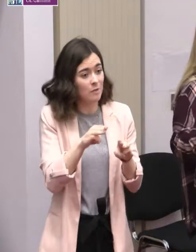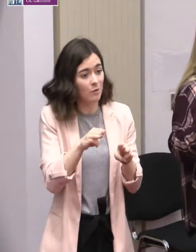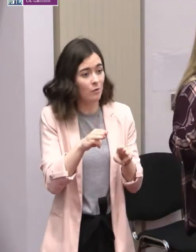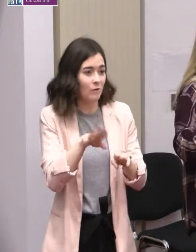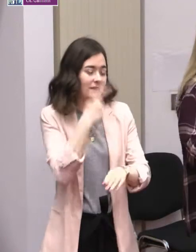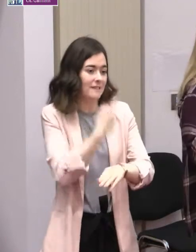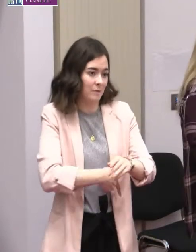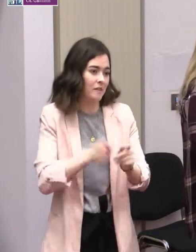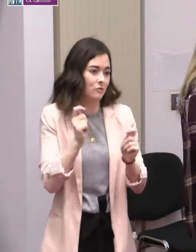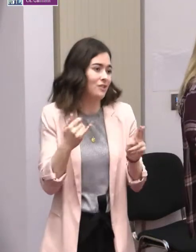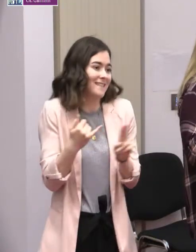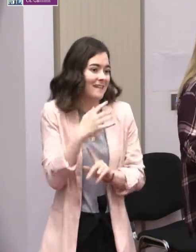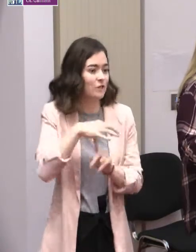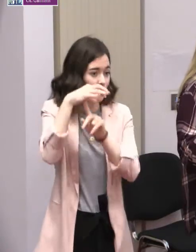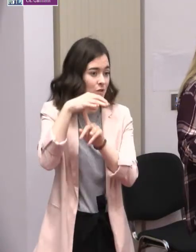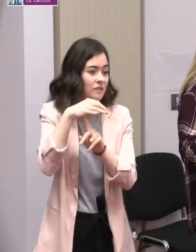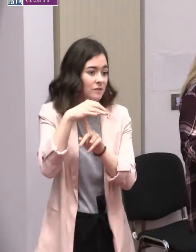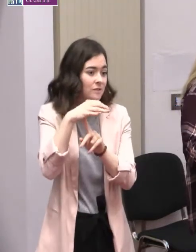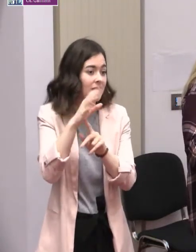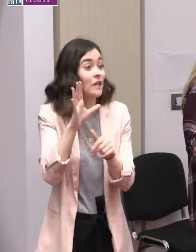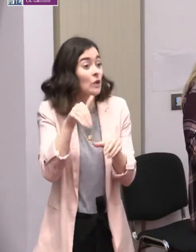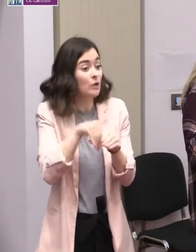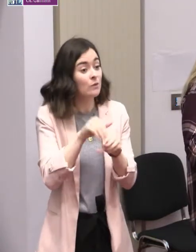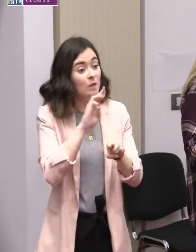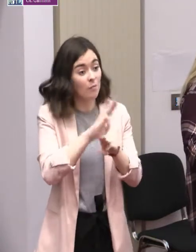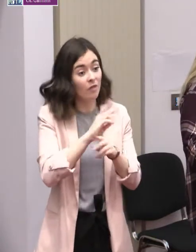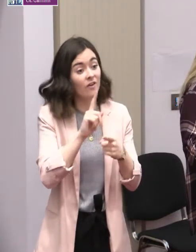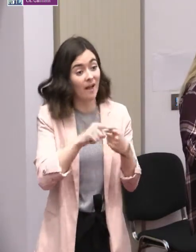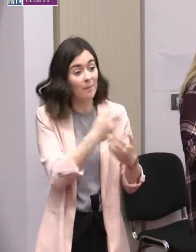physical disabilities and institutions.